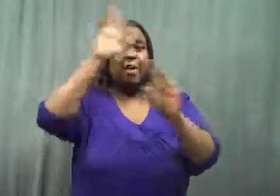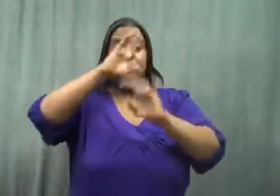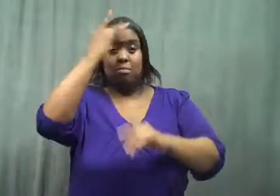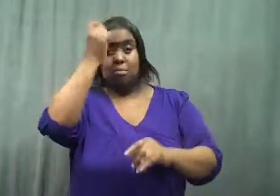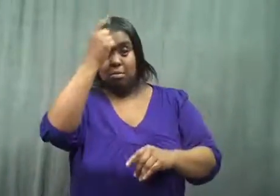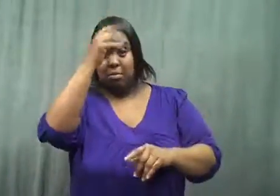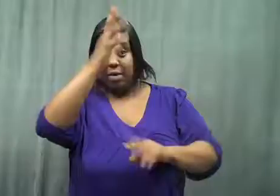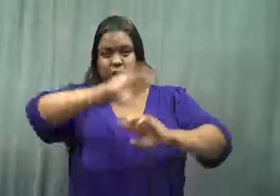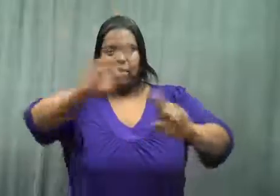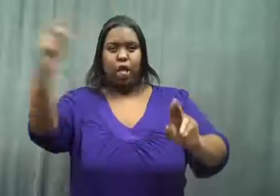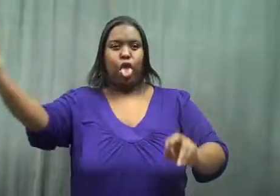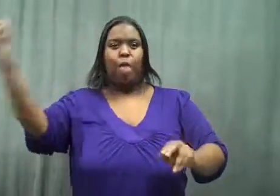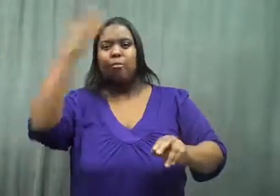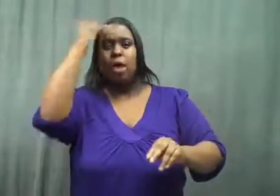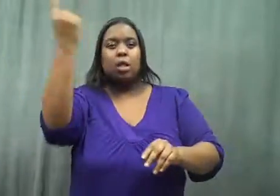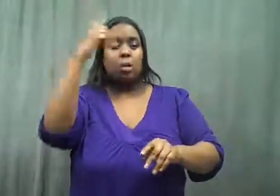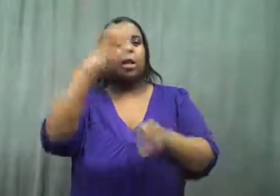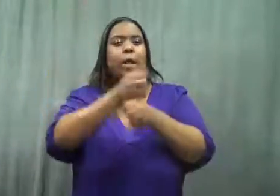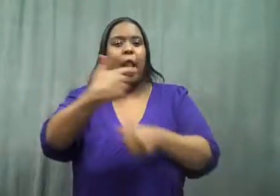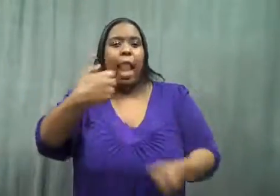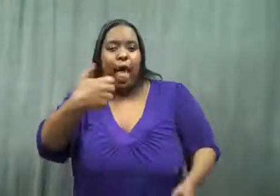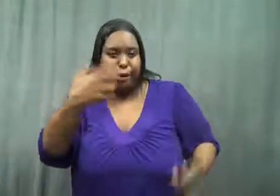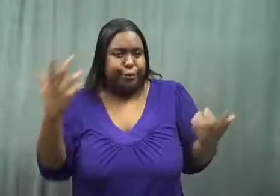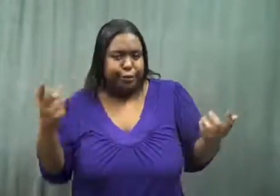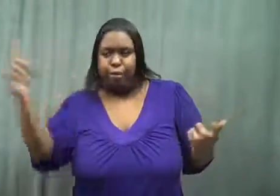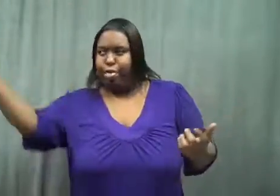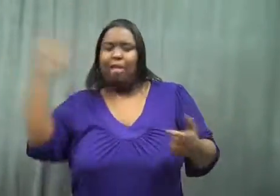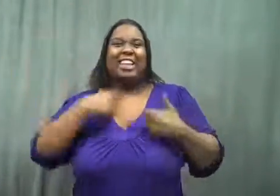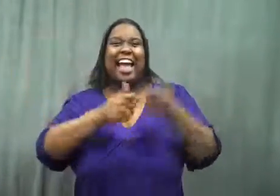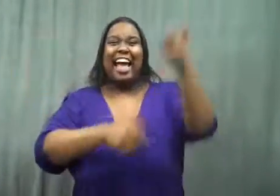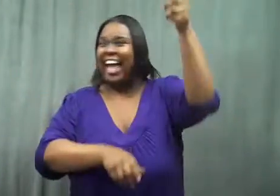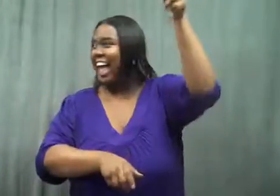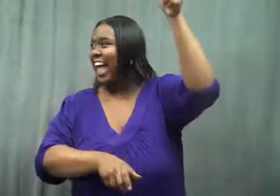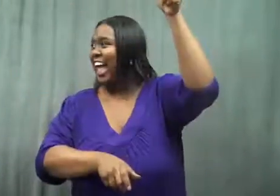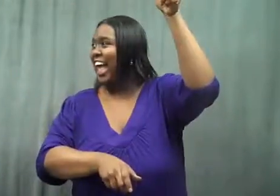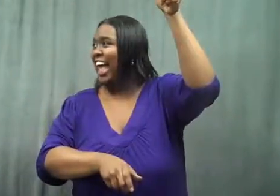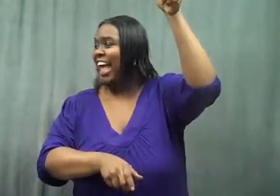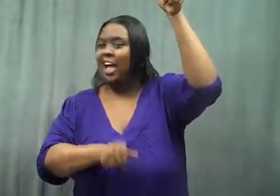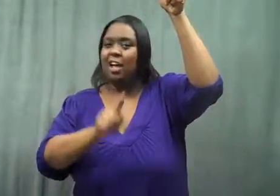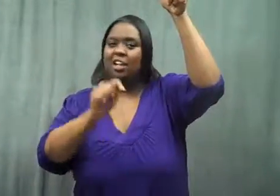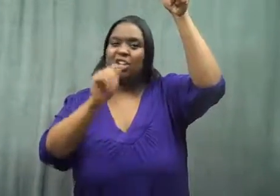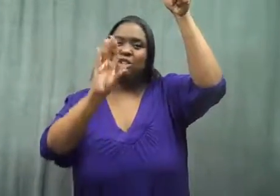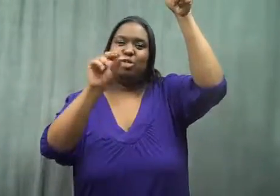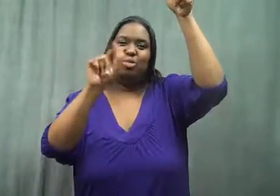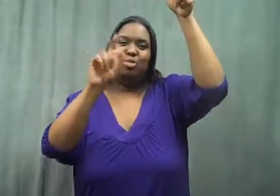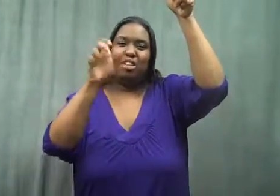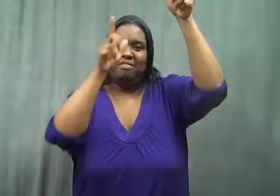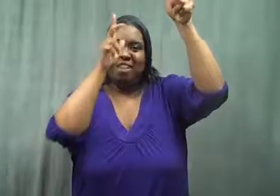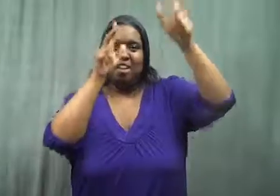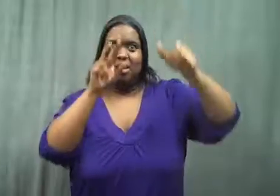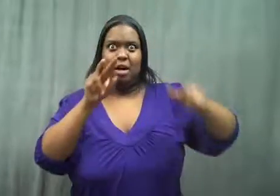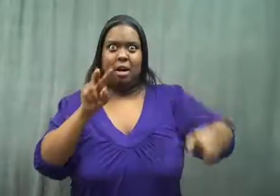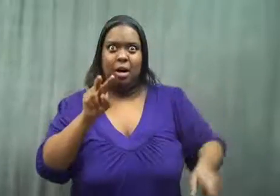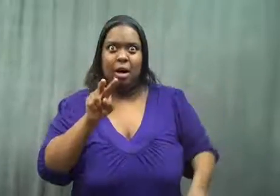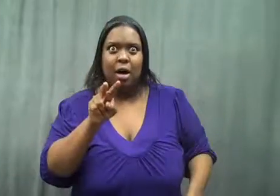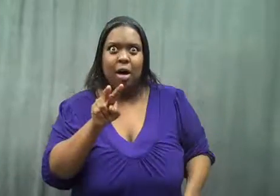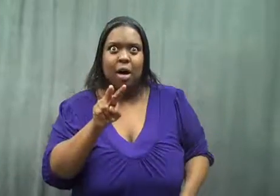But dad forgot his lighter, and came back in. Busted!